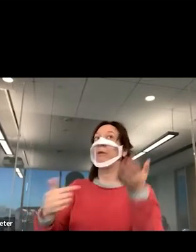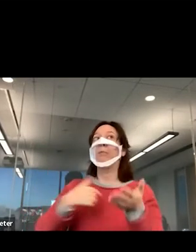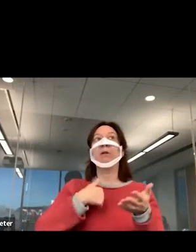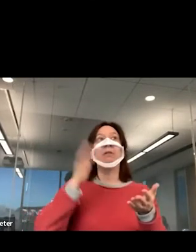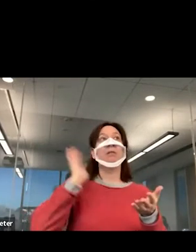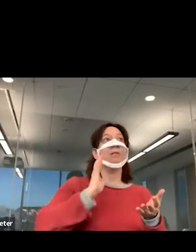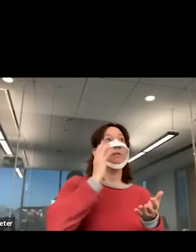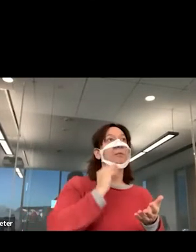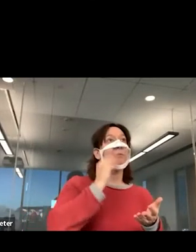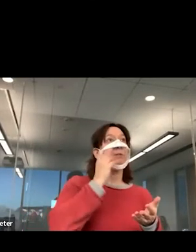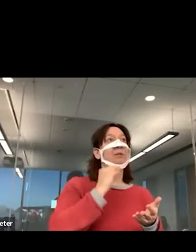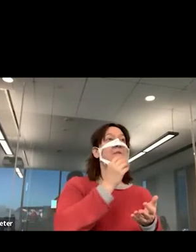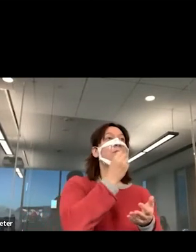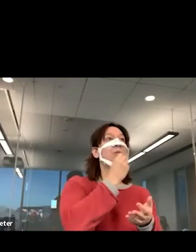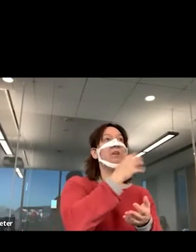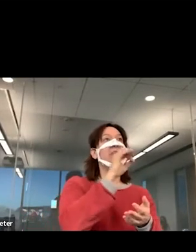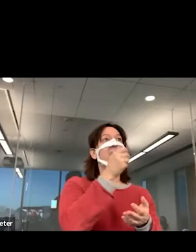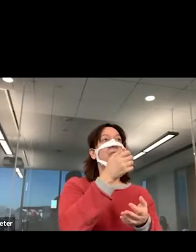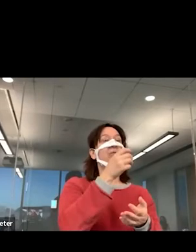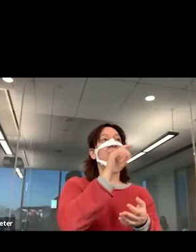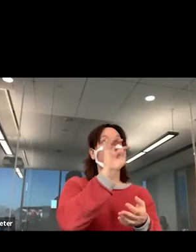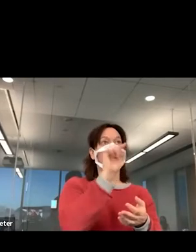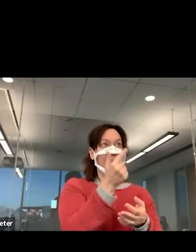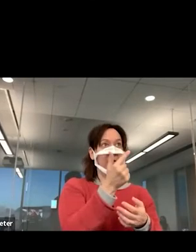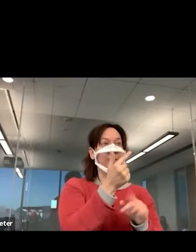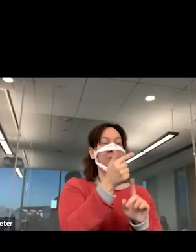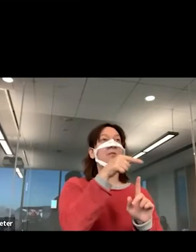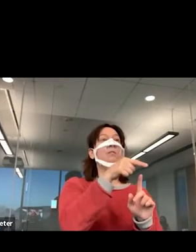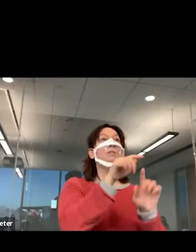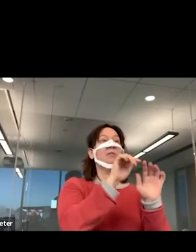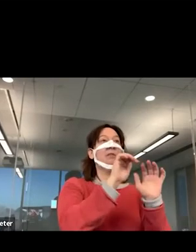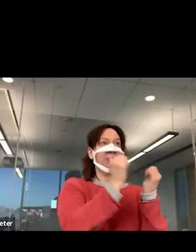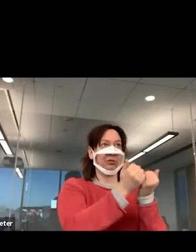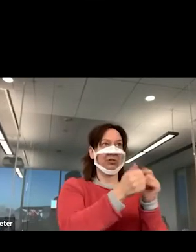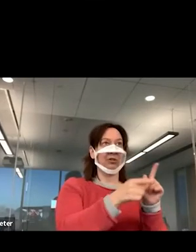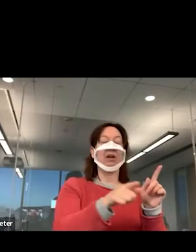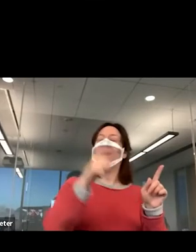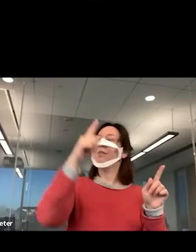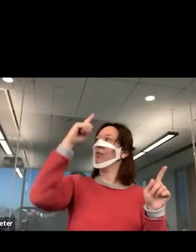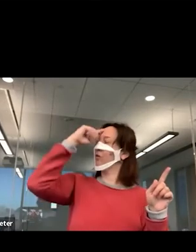wrongly that the federal government was a really good employer of people with disabilities